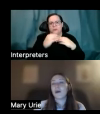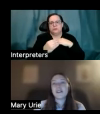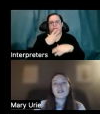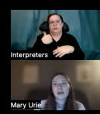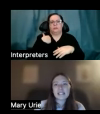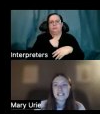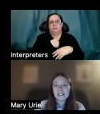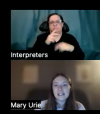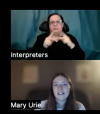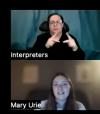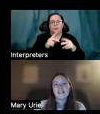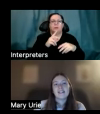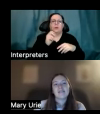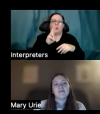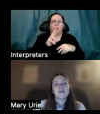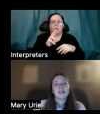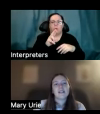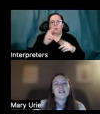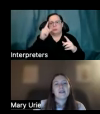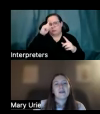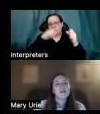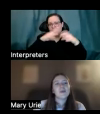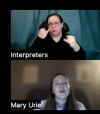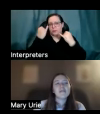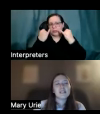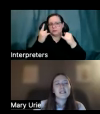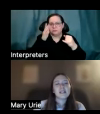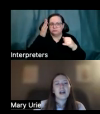brainstorm ideas. So just whatever it is that you're